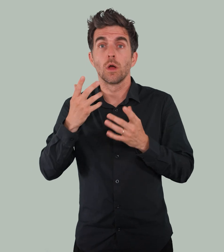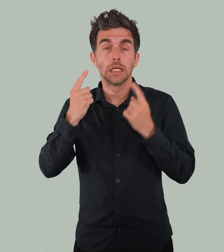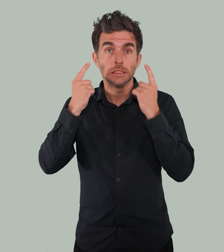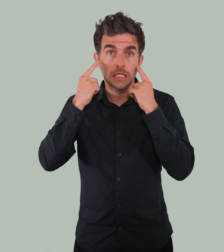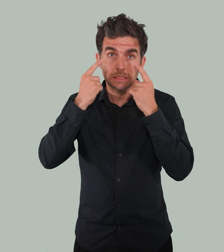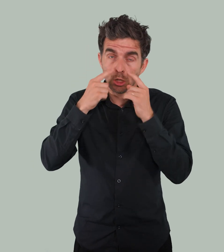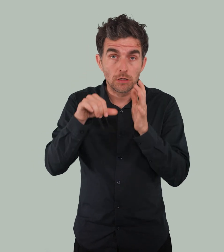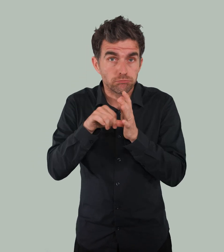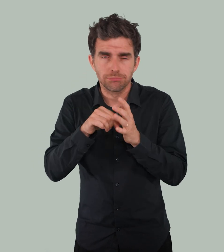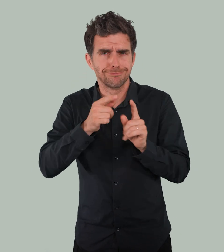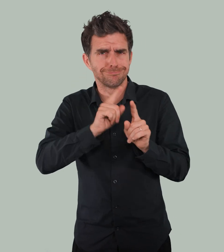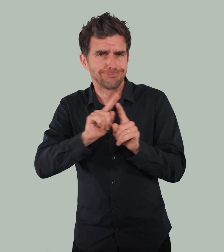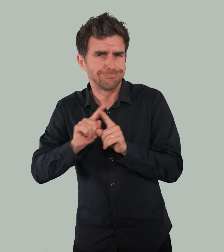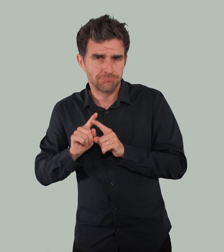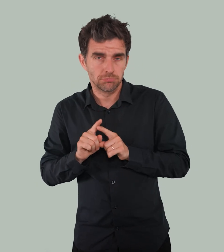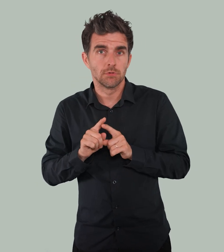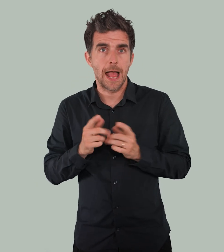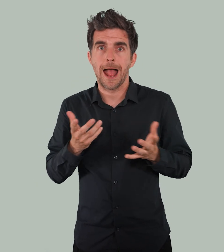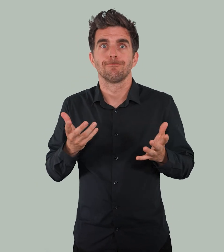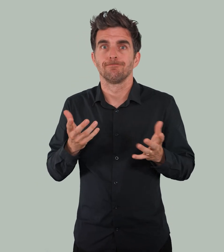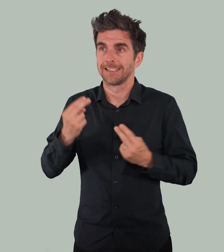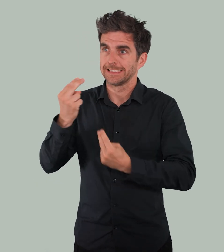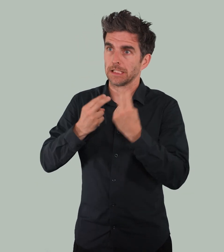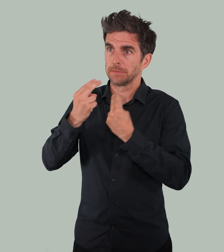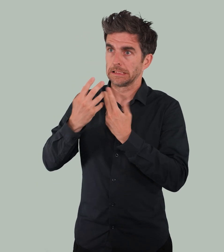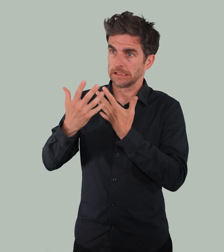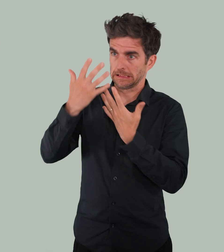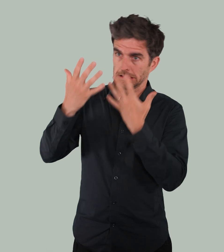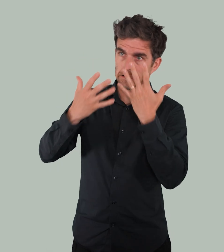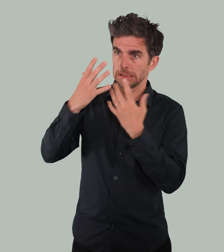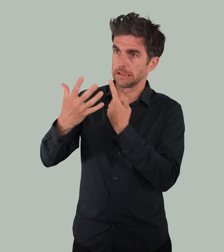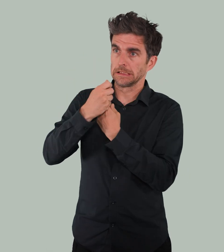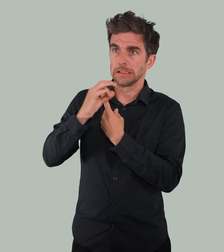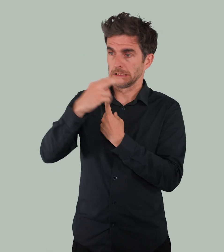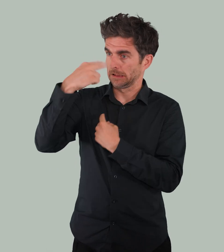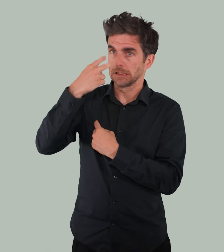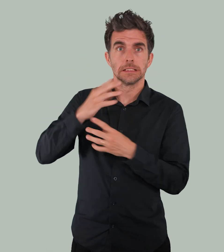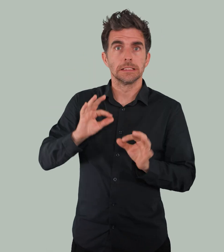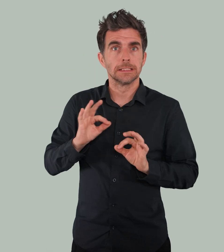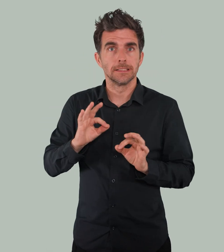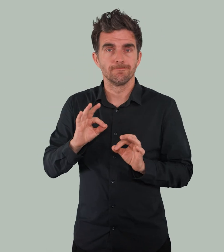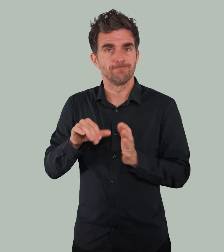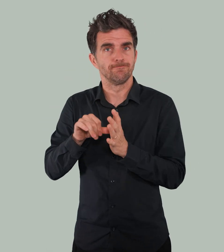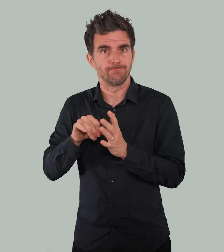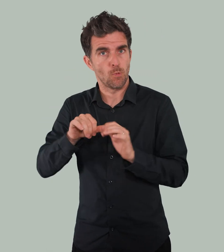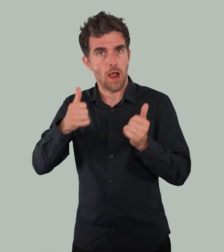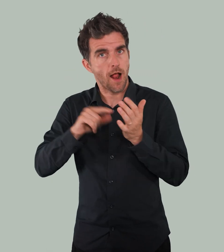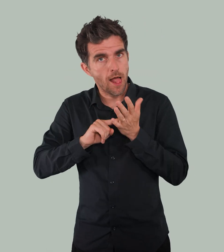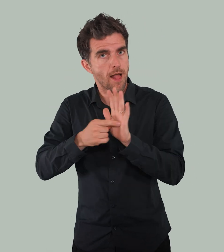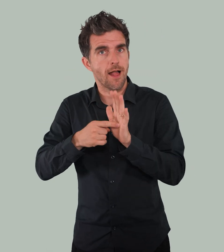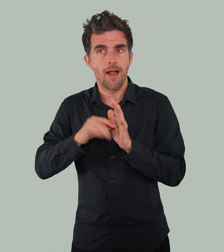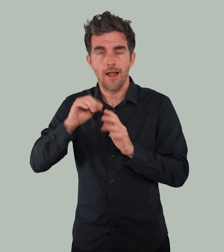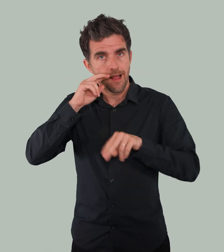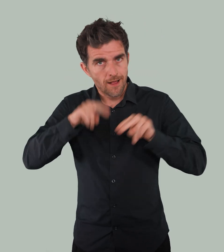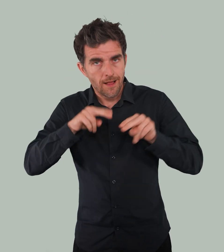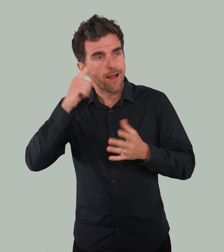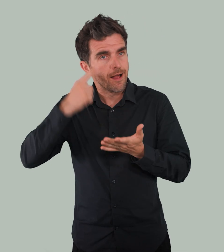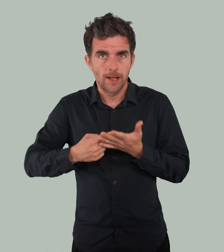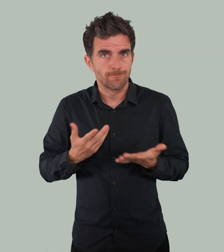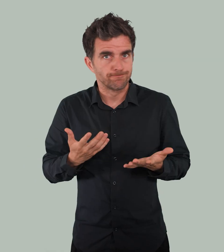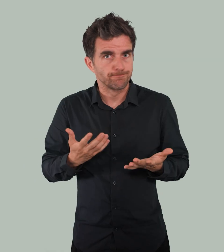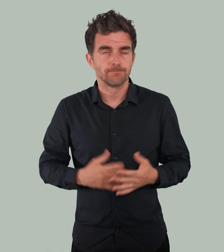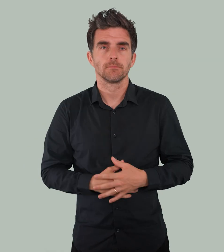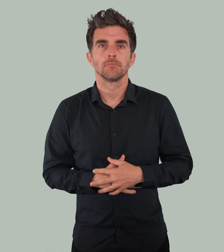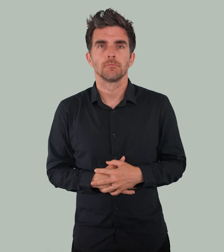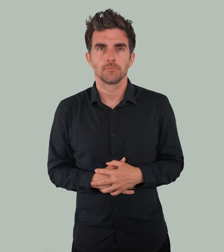sensory difficulties, are not always well reflected in assessments or decisions.